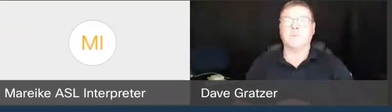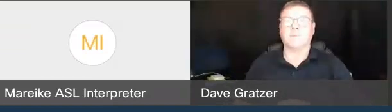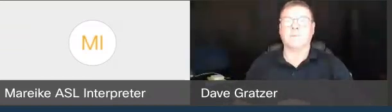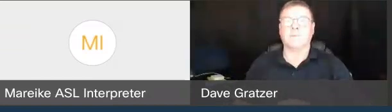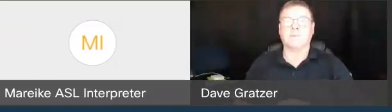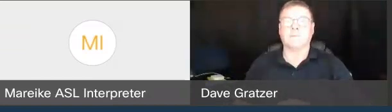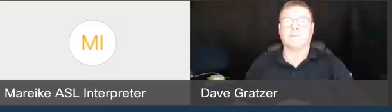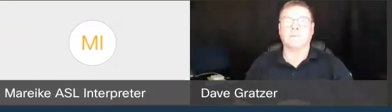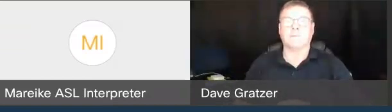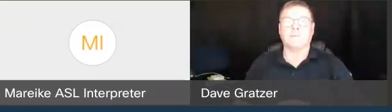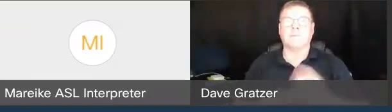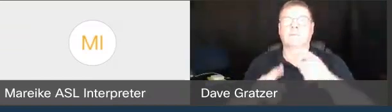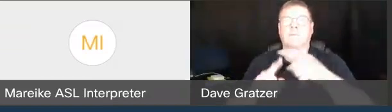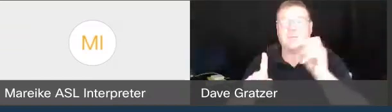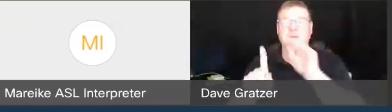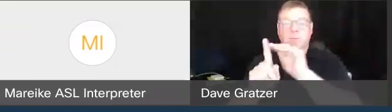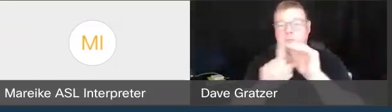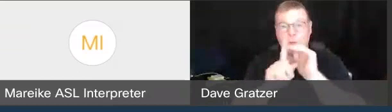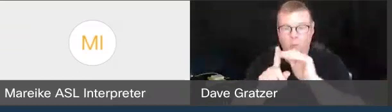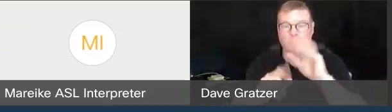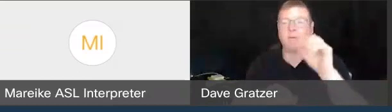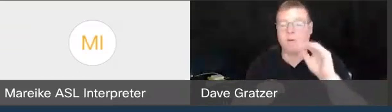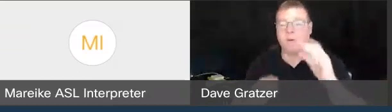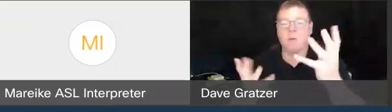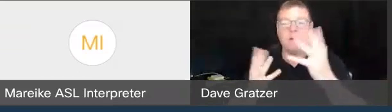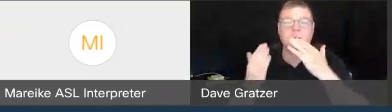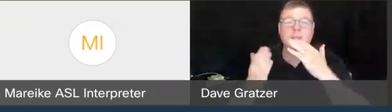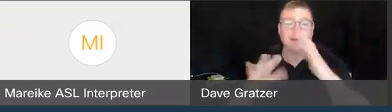this is comes from the poll you all took so I wanna thank you for taking a moment to do that.